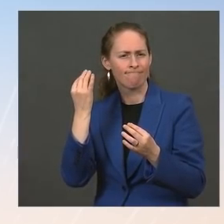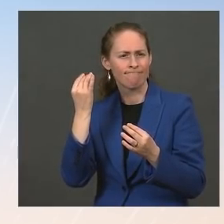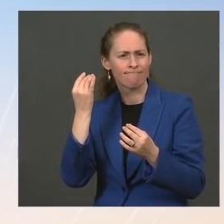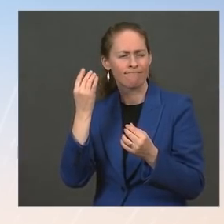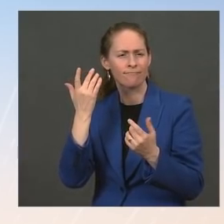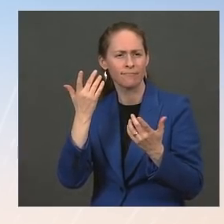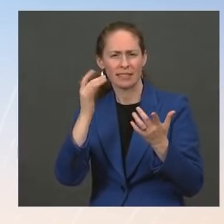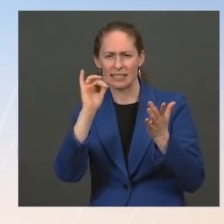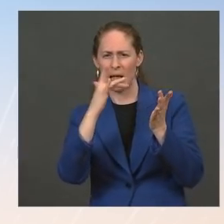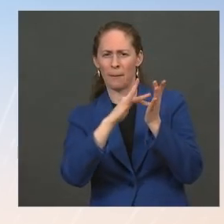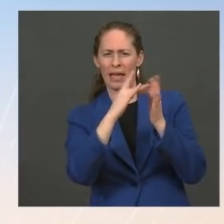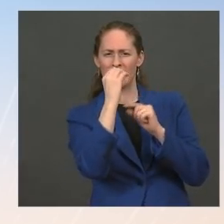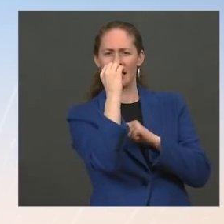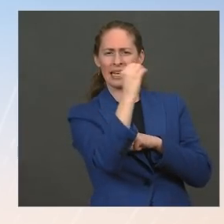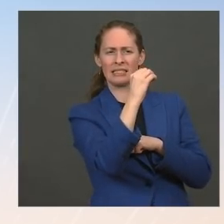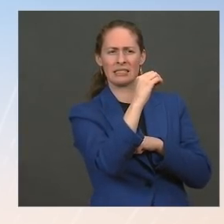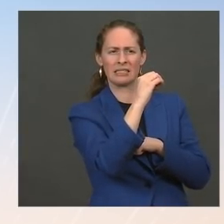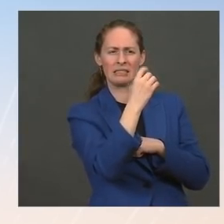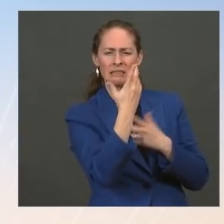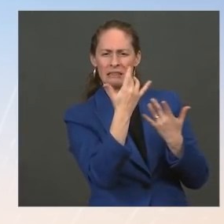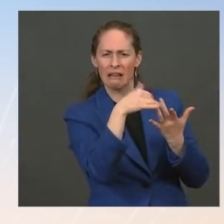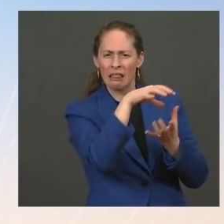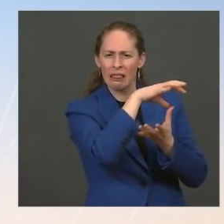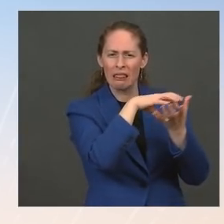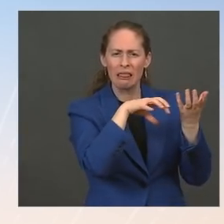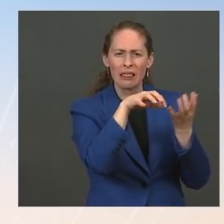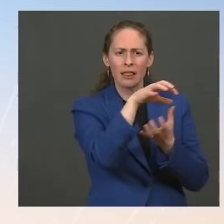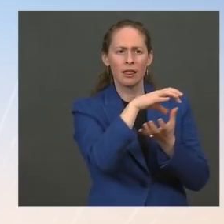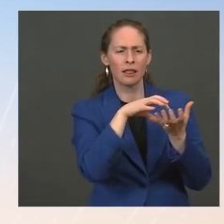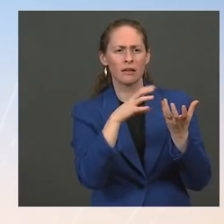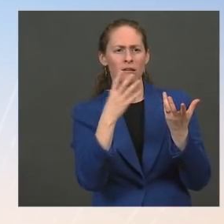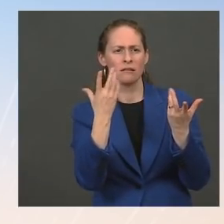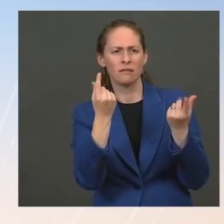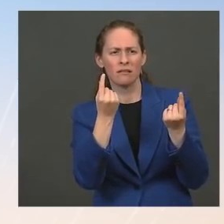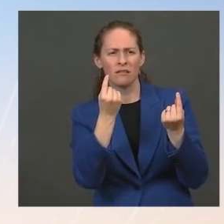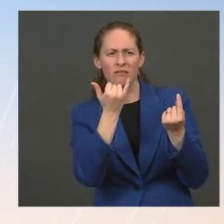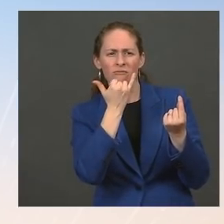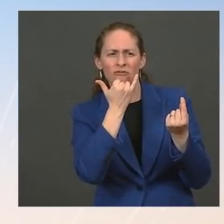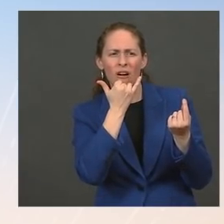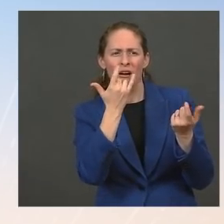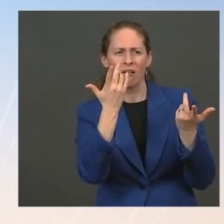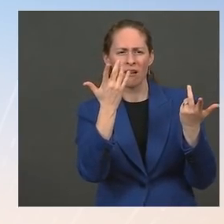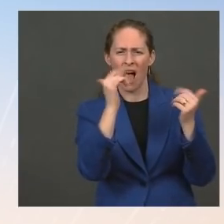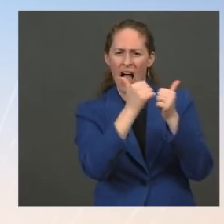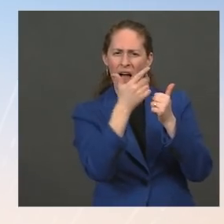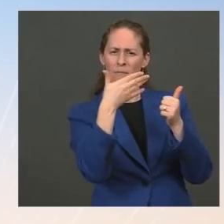before President Biden moves on to other options? The Press: Well, first and foremost, unquestionably,